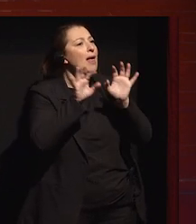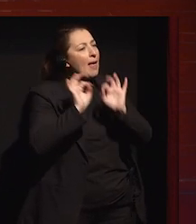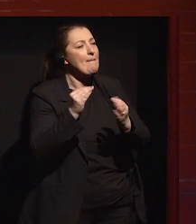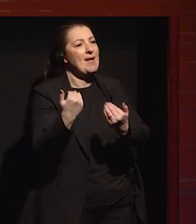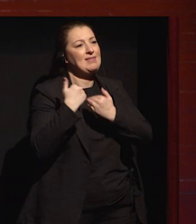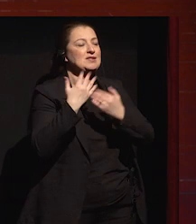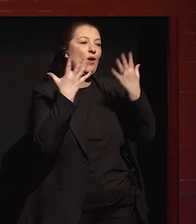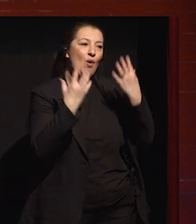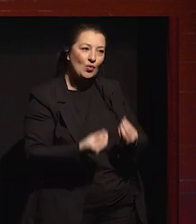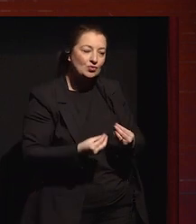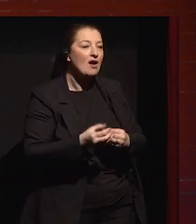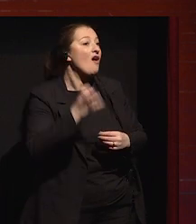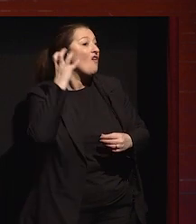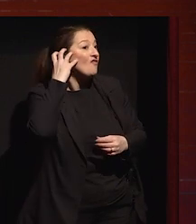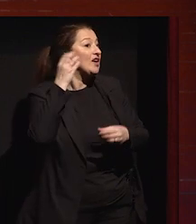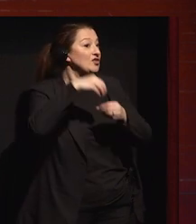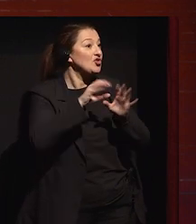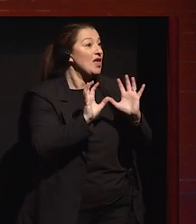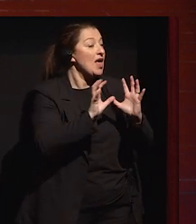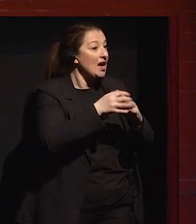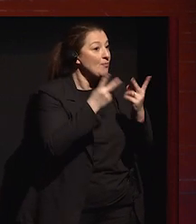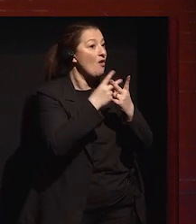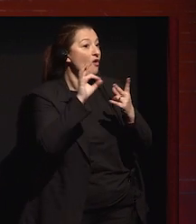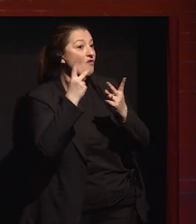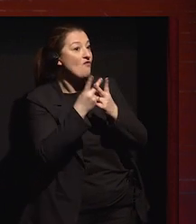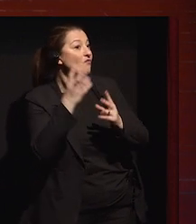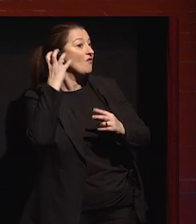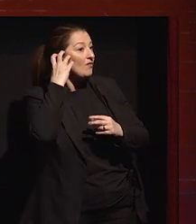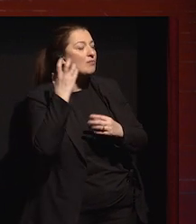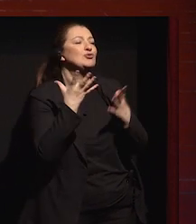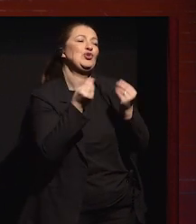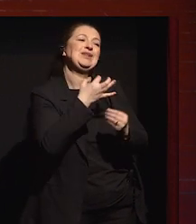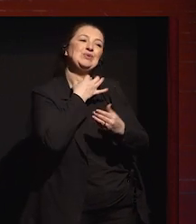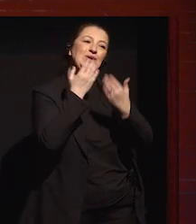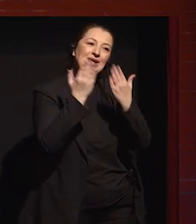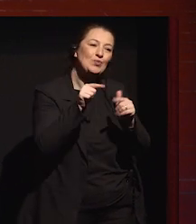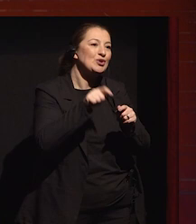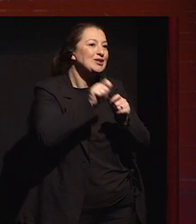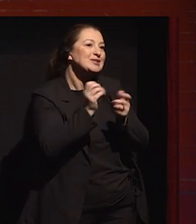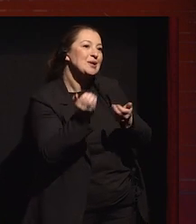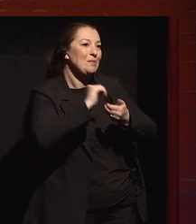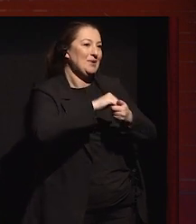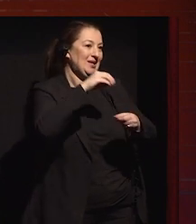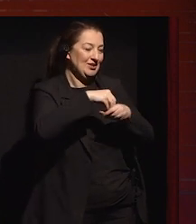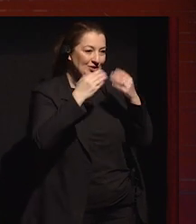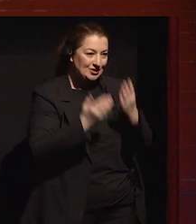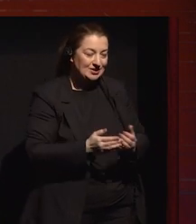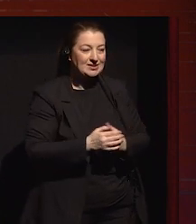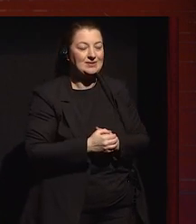Thank you so much for your collaboration working with us on this. This is absolutely brilliant. I'd like to thank my British Council colleagues, Esra,